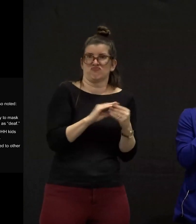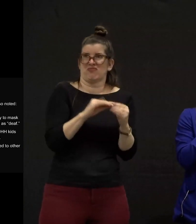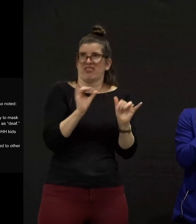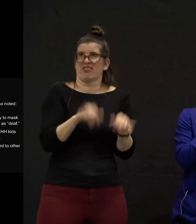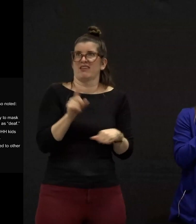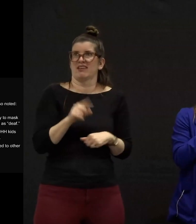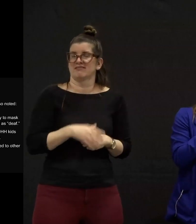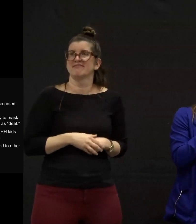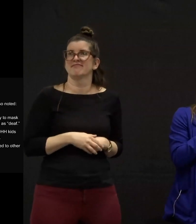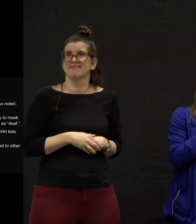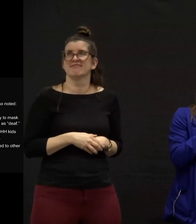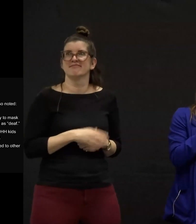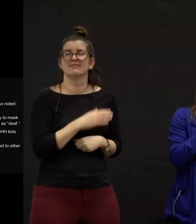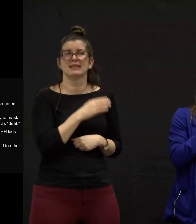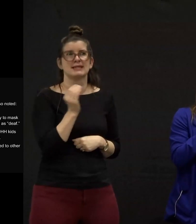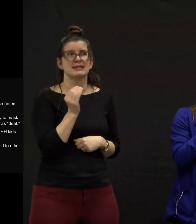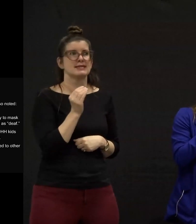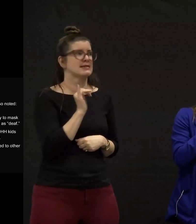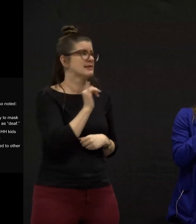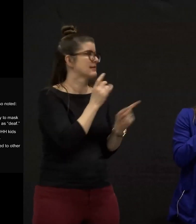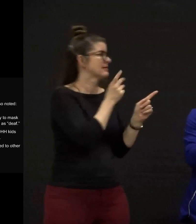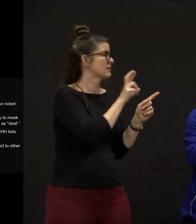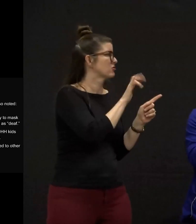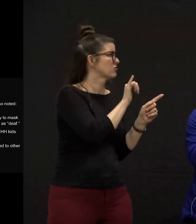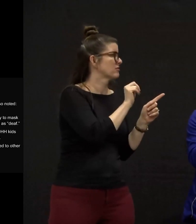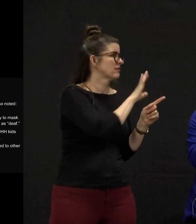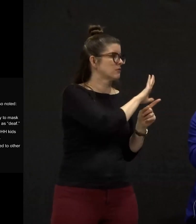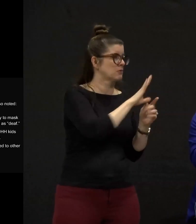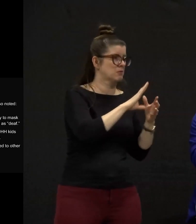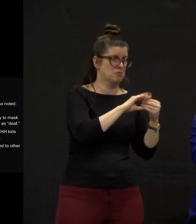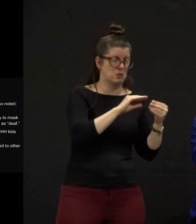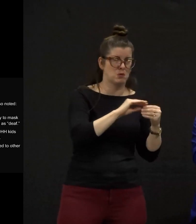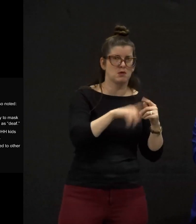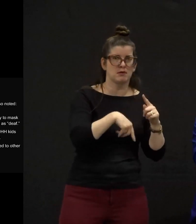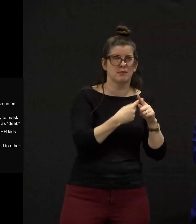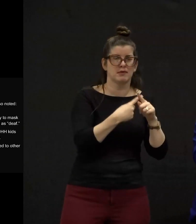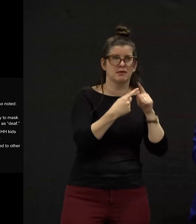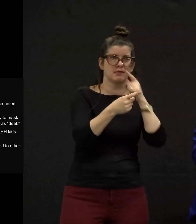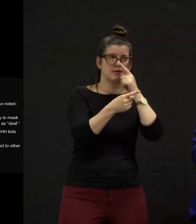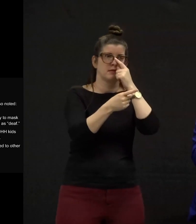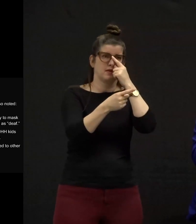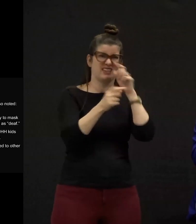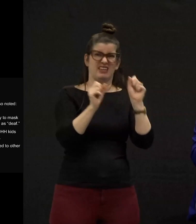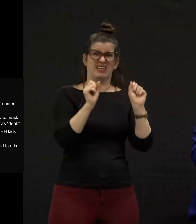And I do think that Dr. Ryan's point here about how it can feel relieving